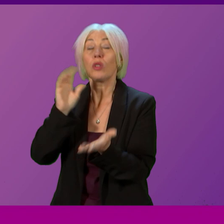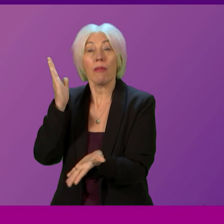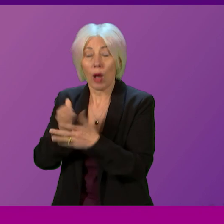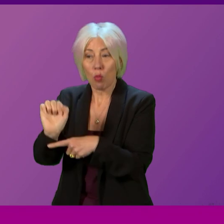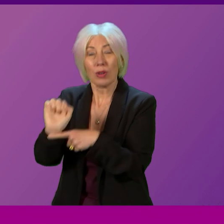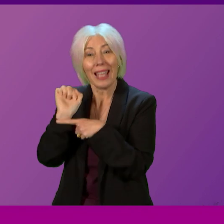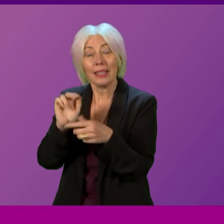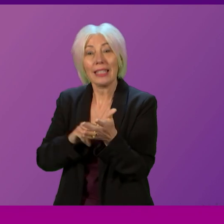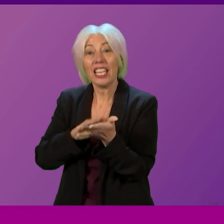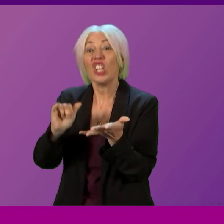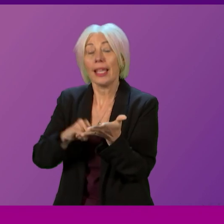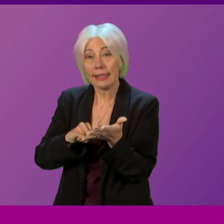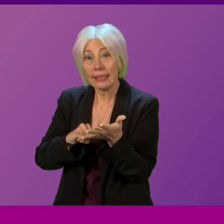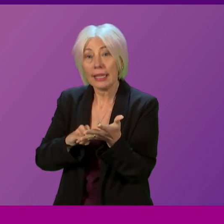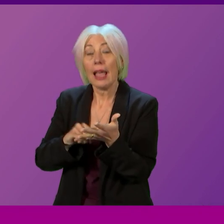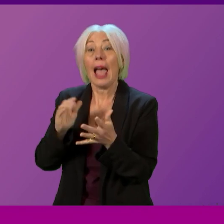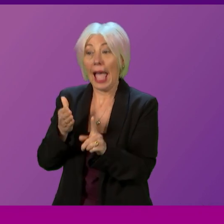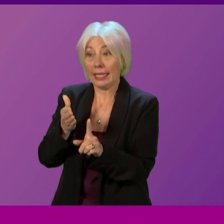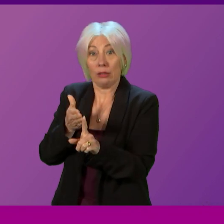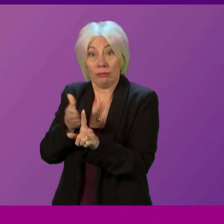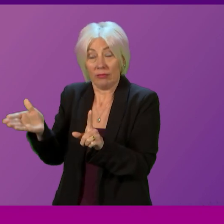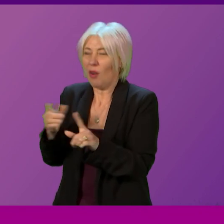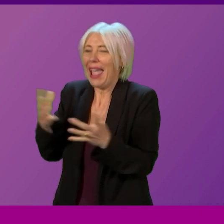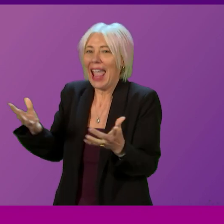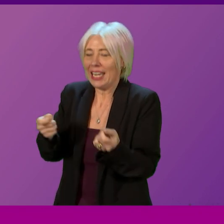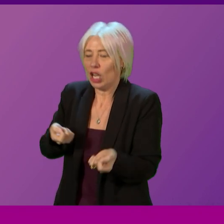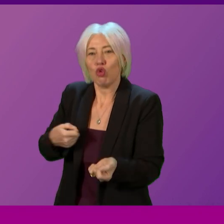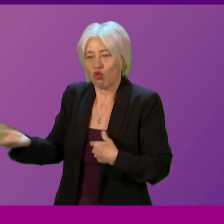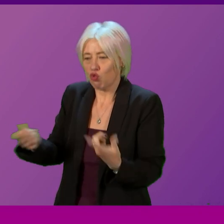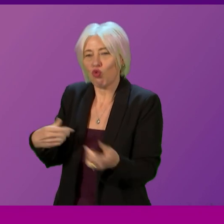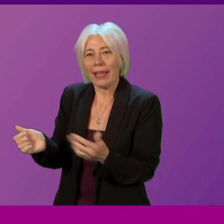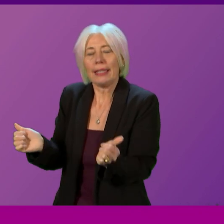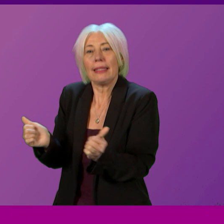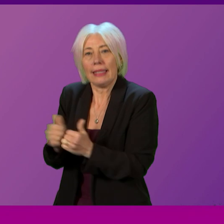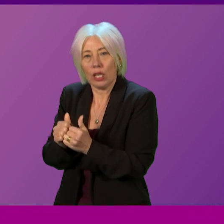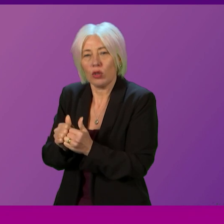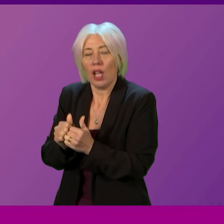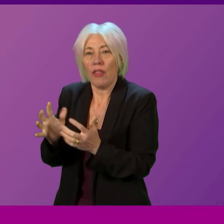NHS by explicitly excluding it from trade deals that could undermine its founding principles.